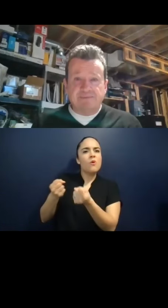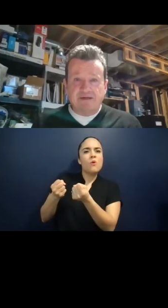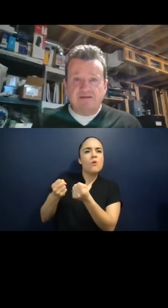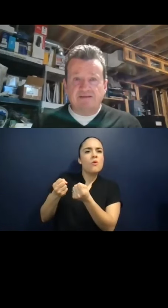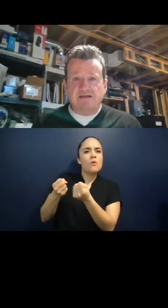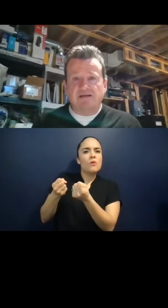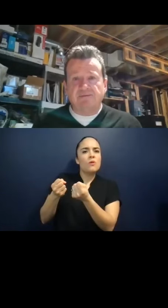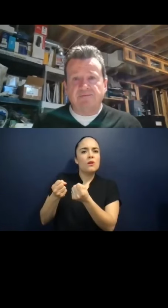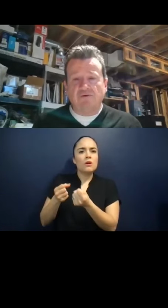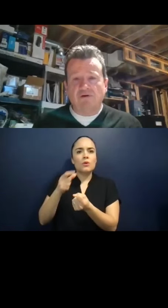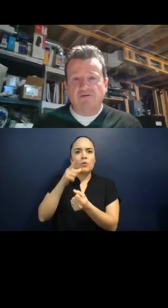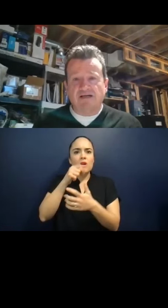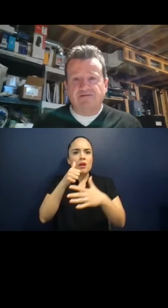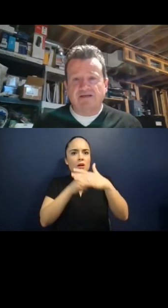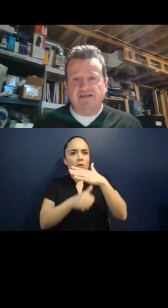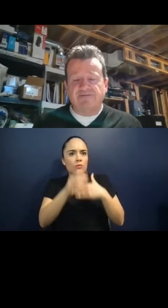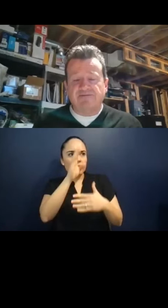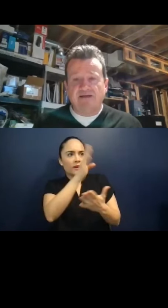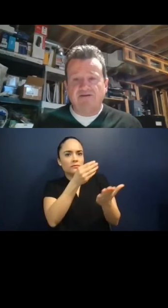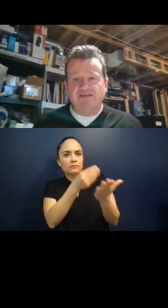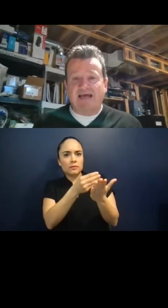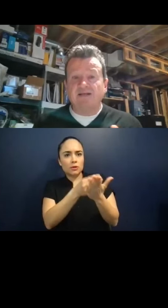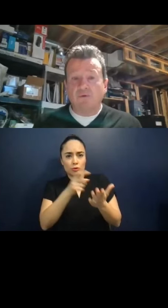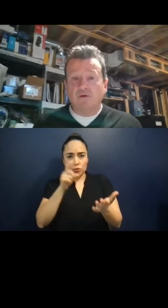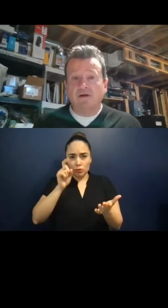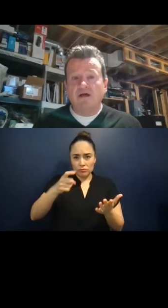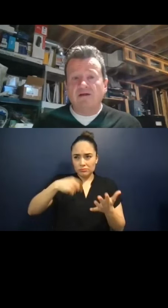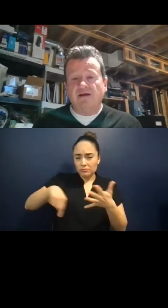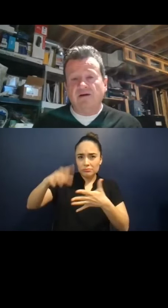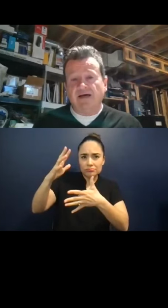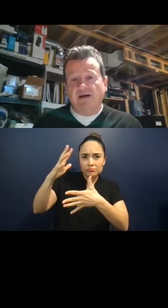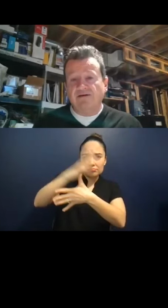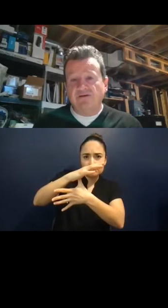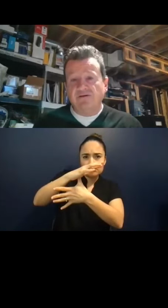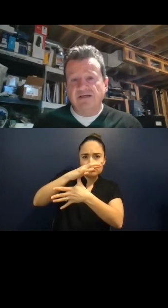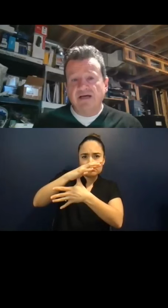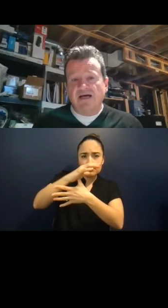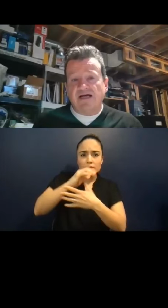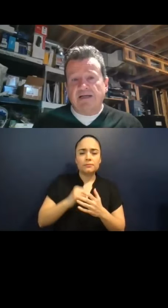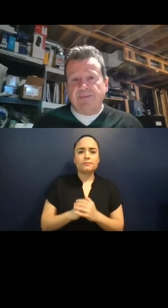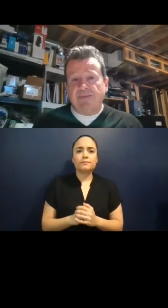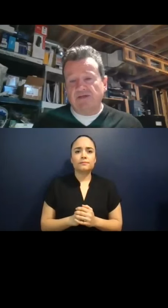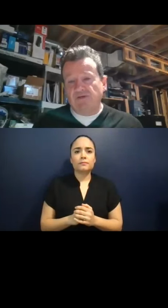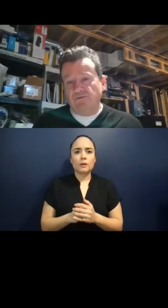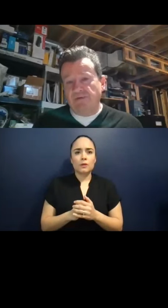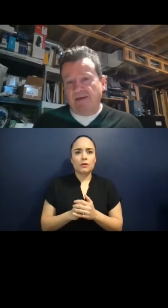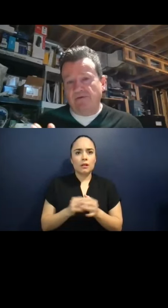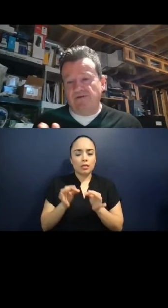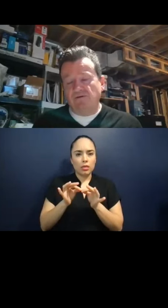Basically what is happening is they should have been in phase number one but they were not .